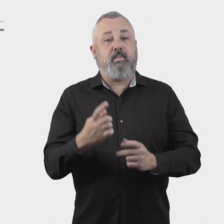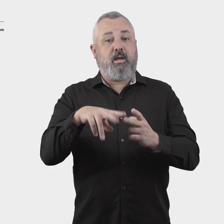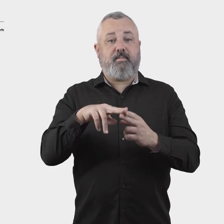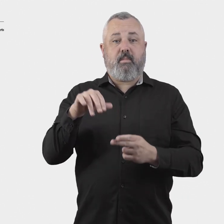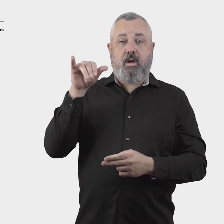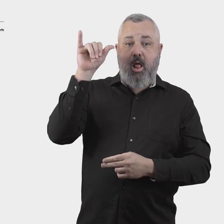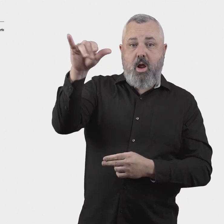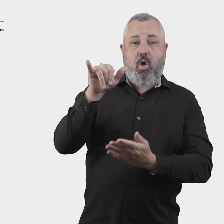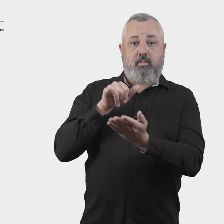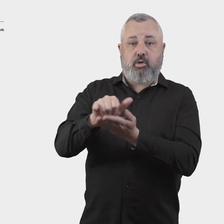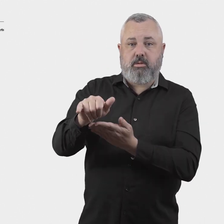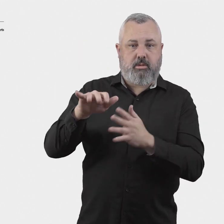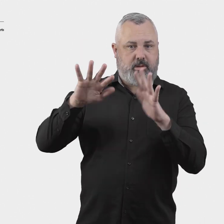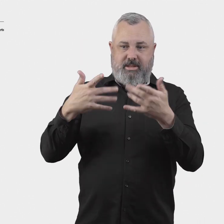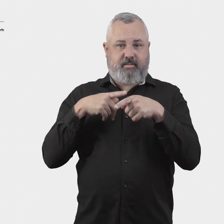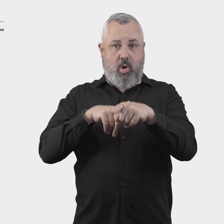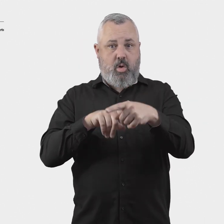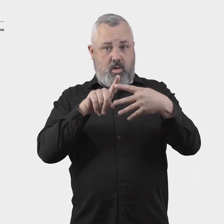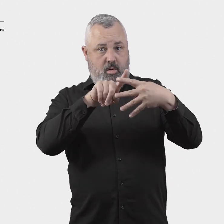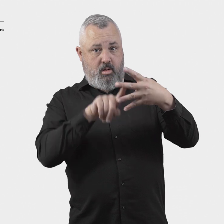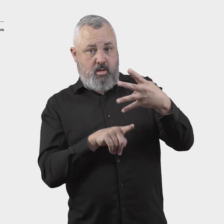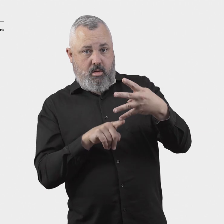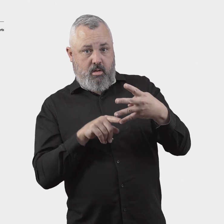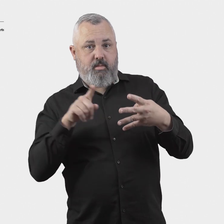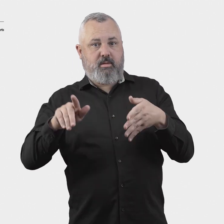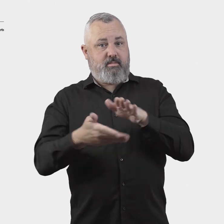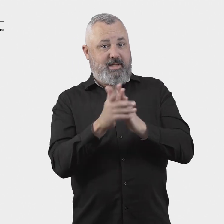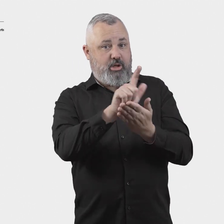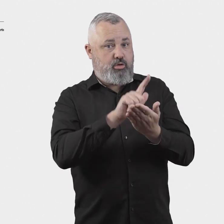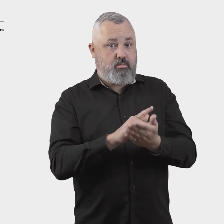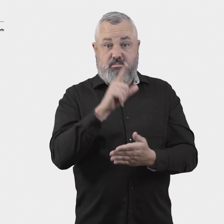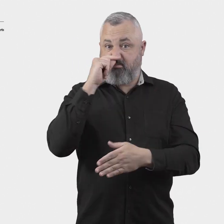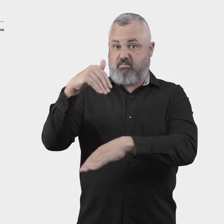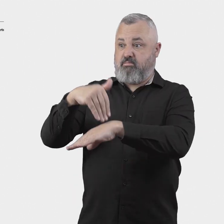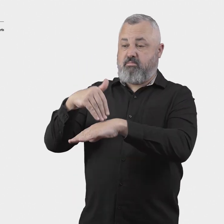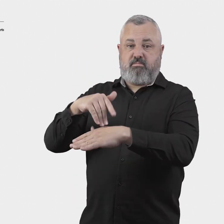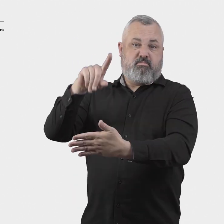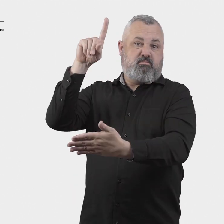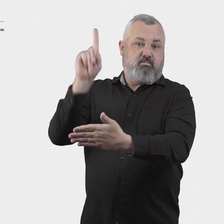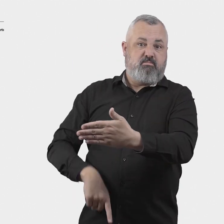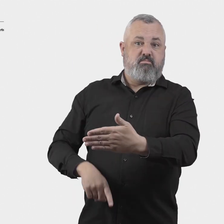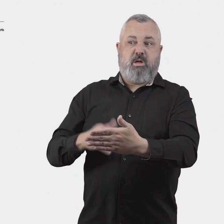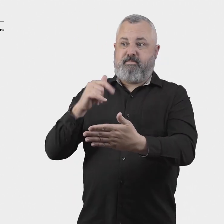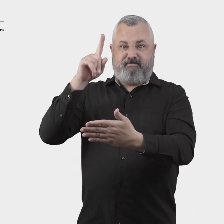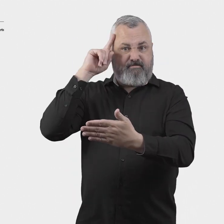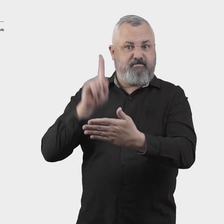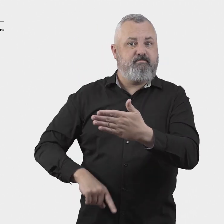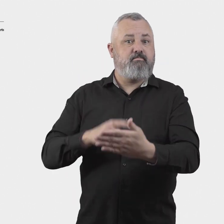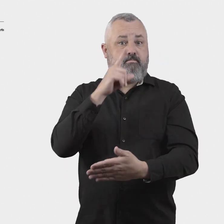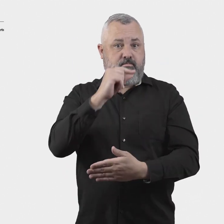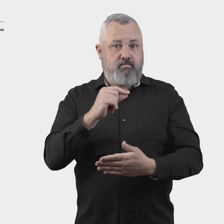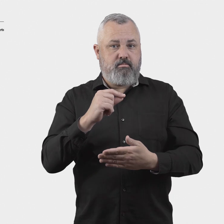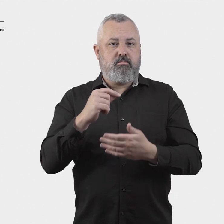Where an airline or airport fails to comply with a requirement of legislation, enforcement action may be required.